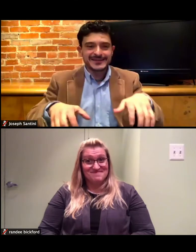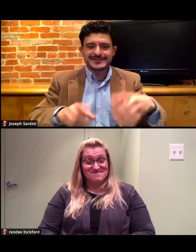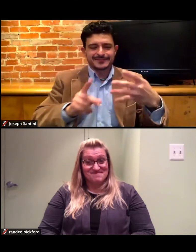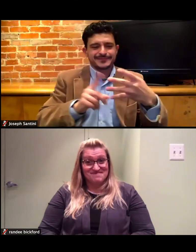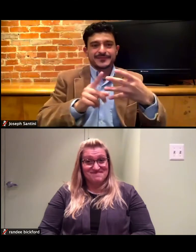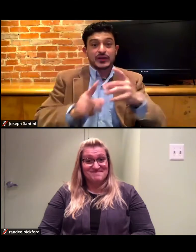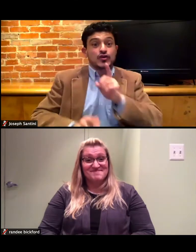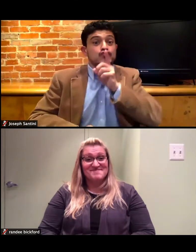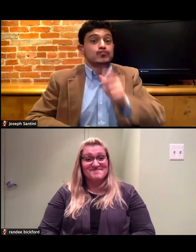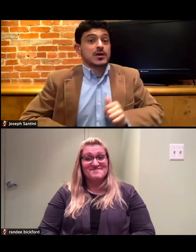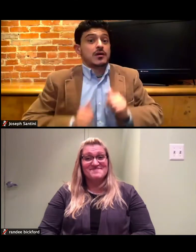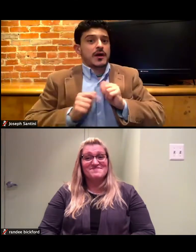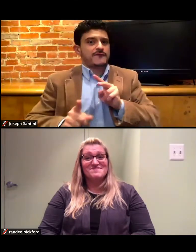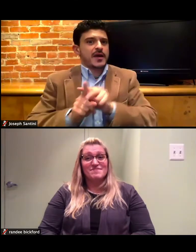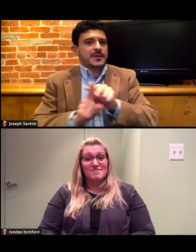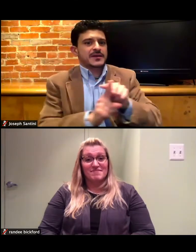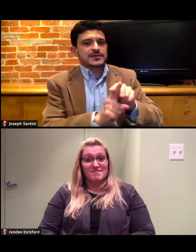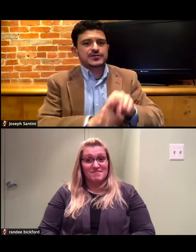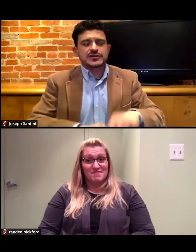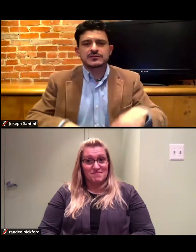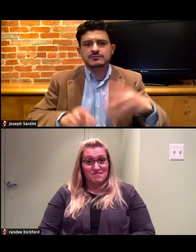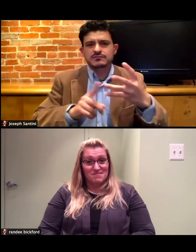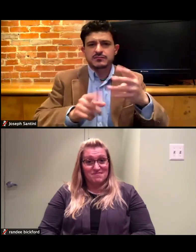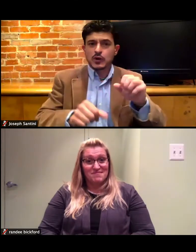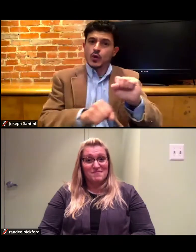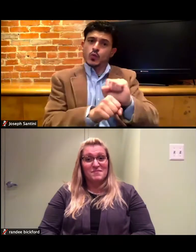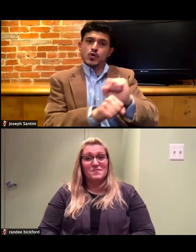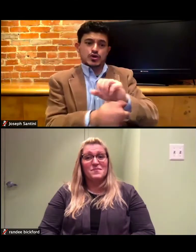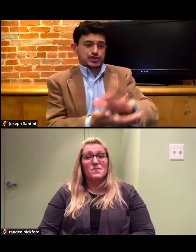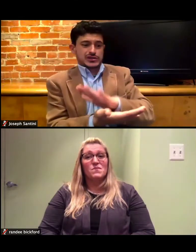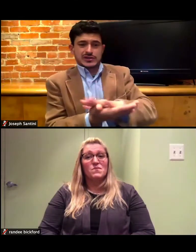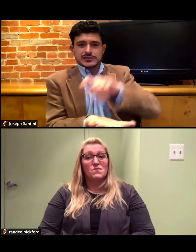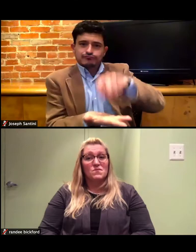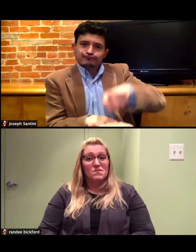Hands-on activities, real life applications,